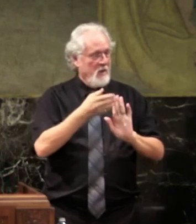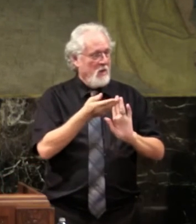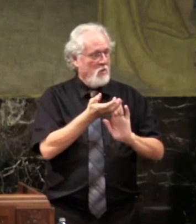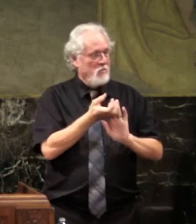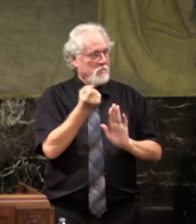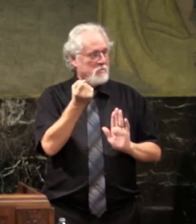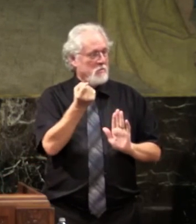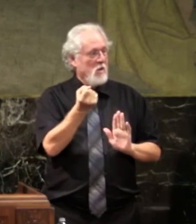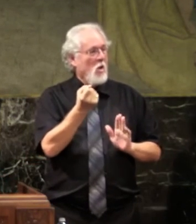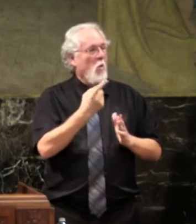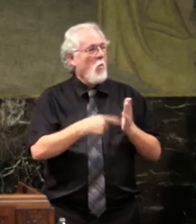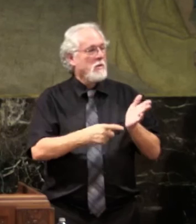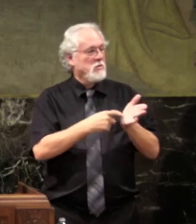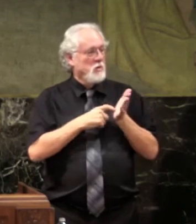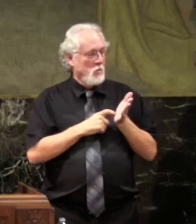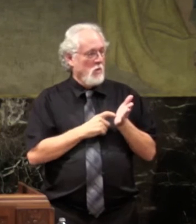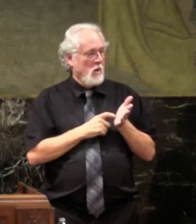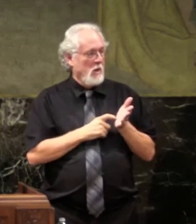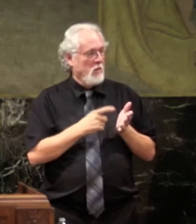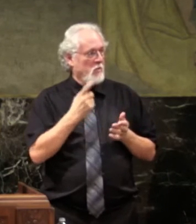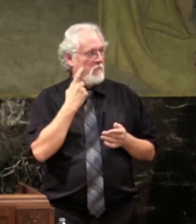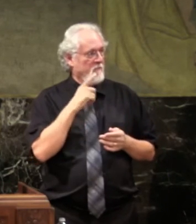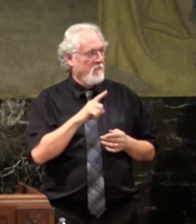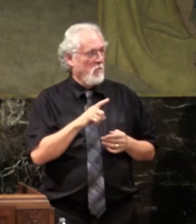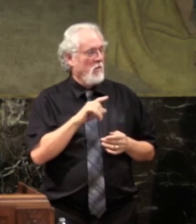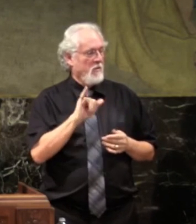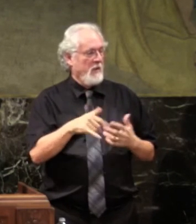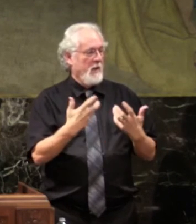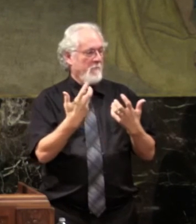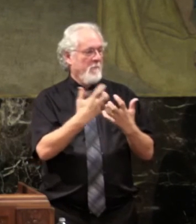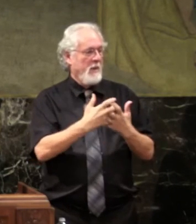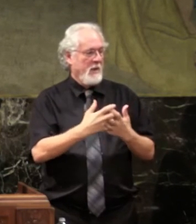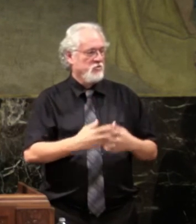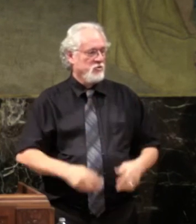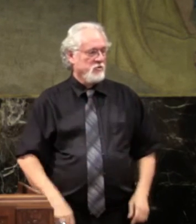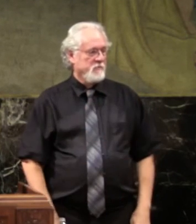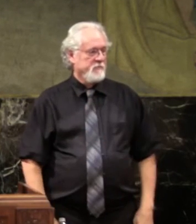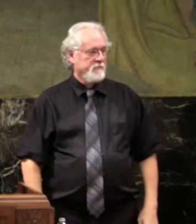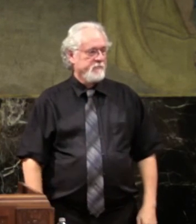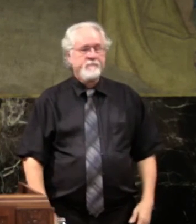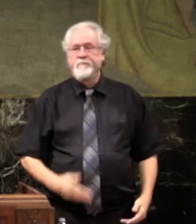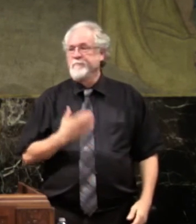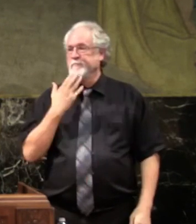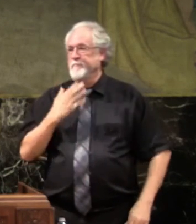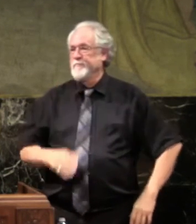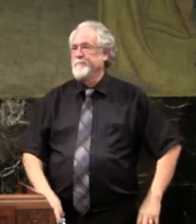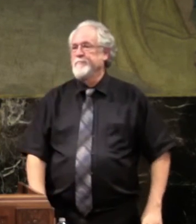what is required for that match